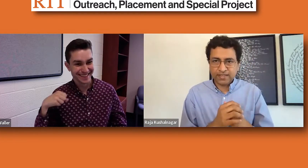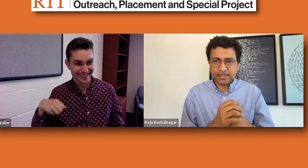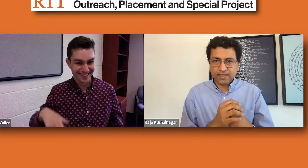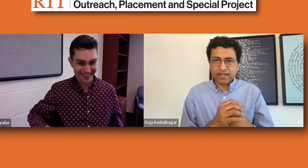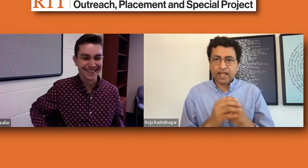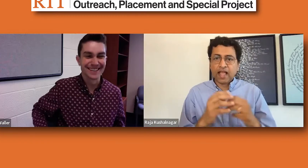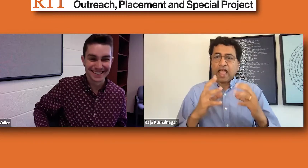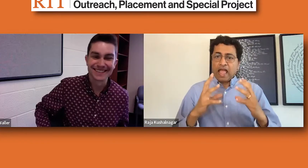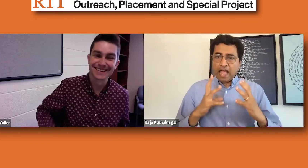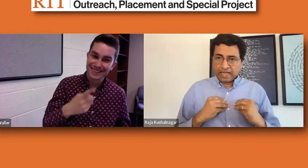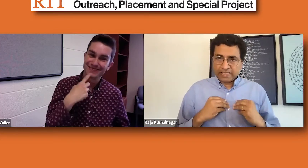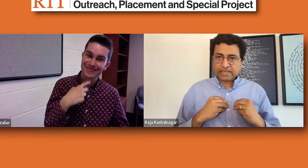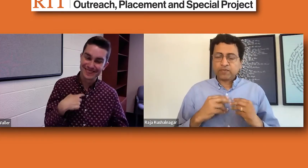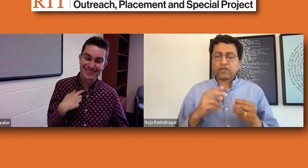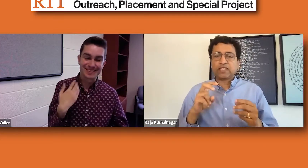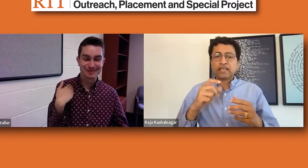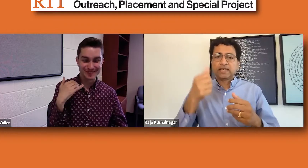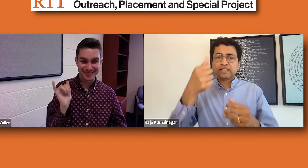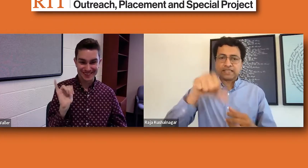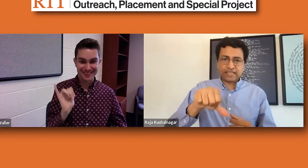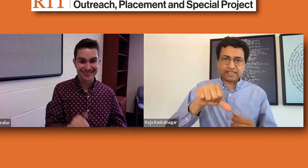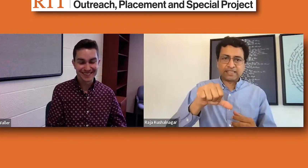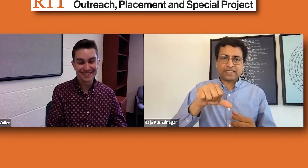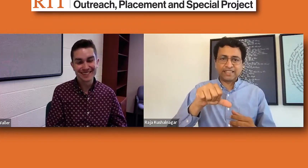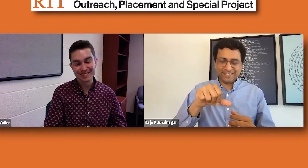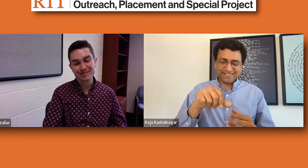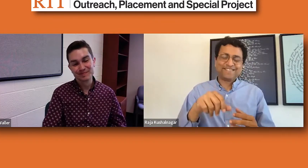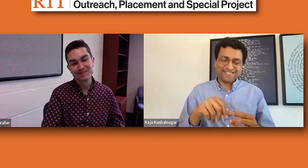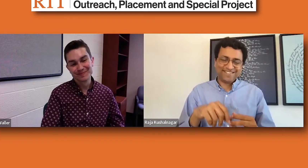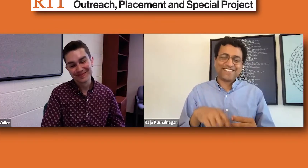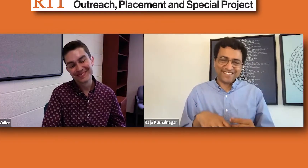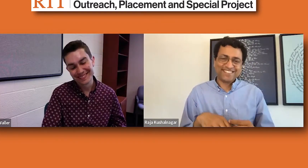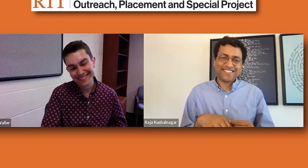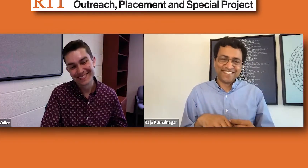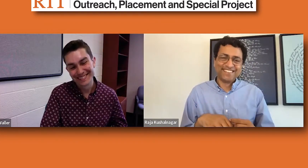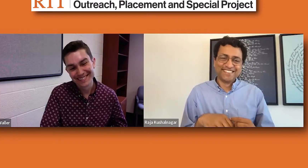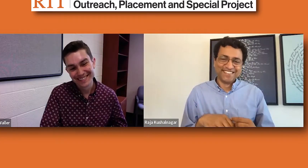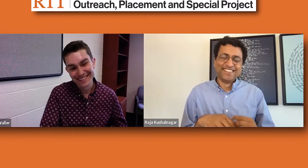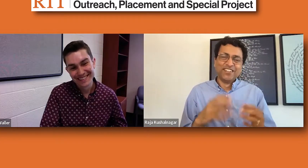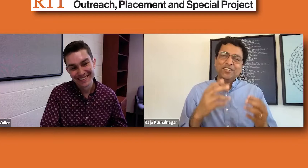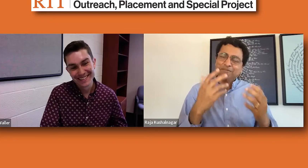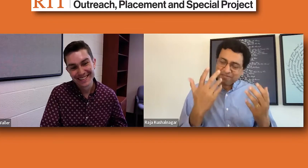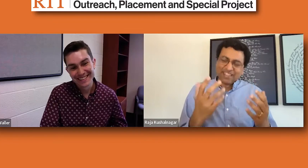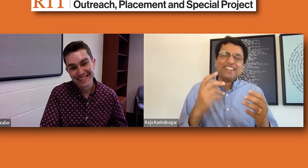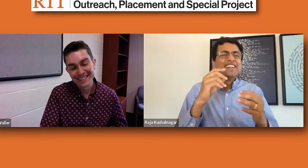don't let perfectionism get in the way of your progress. Yes, very important.